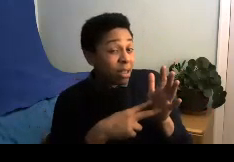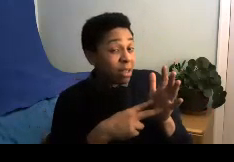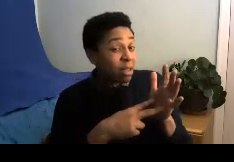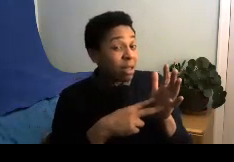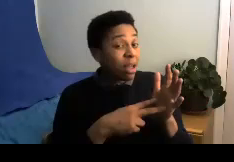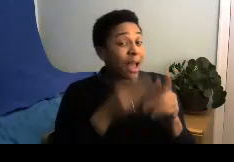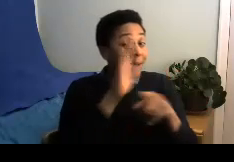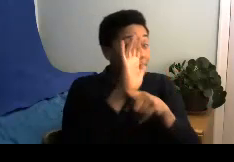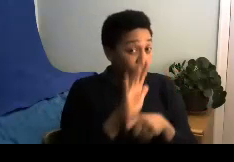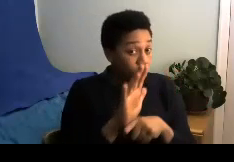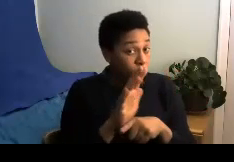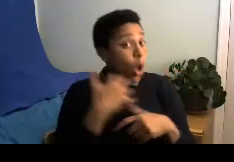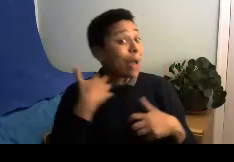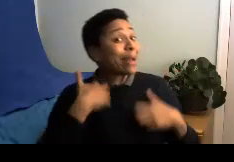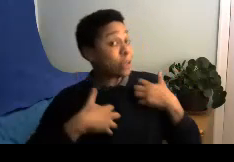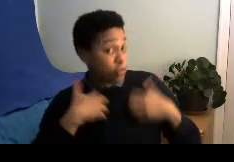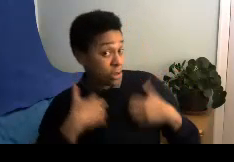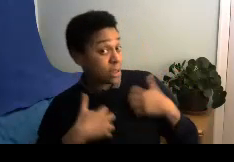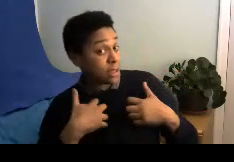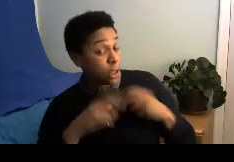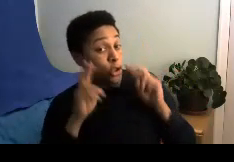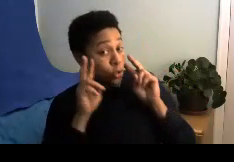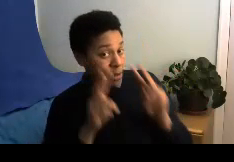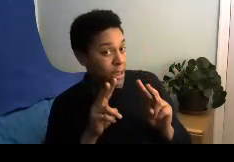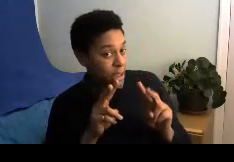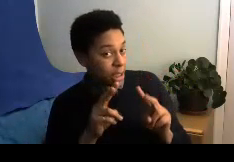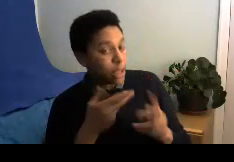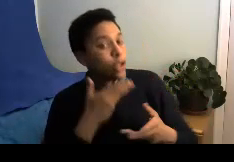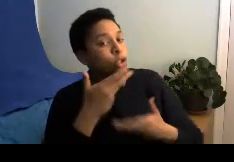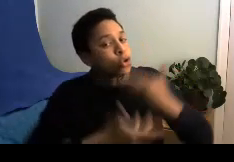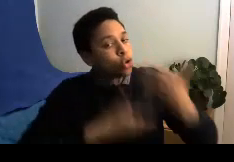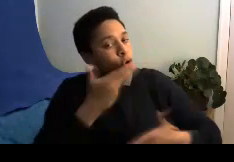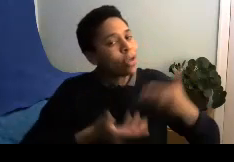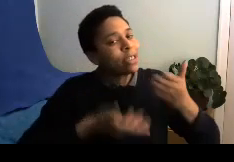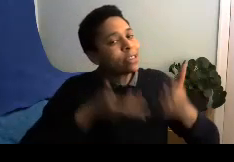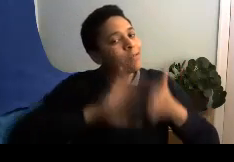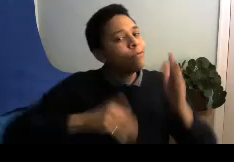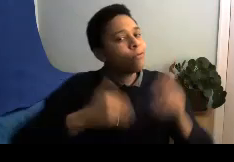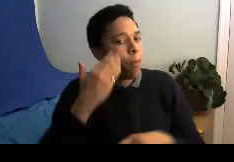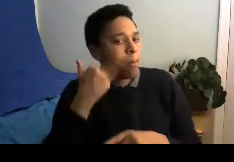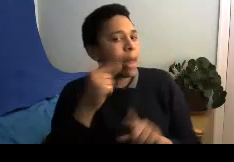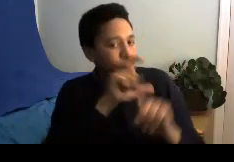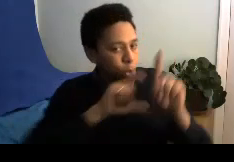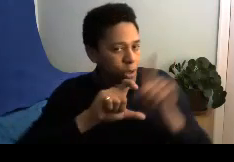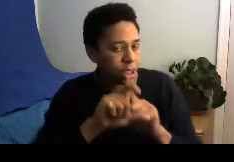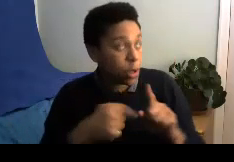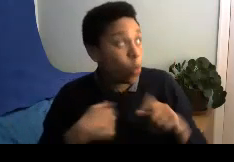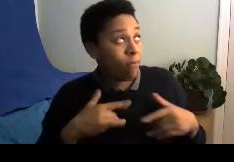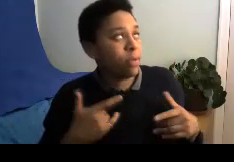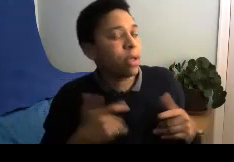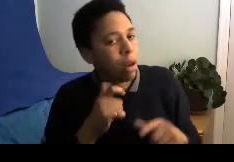previously underrepresented voices, I'm so lucky to be around at a time where, you know, people are looking for